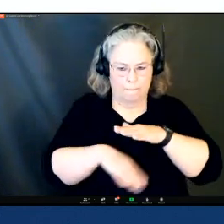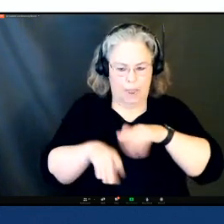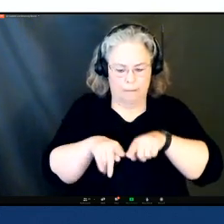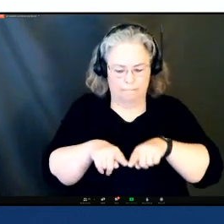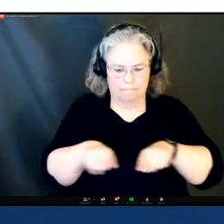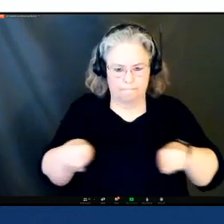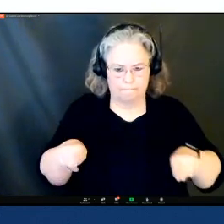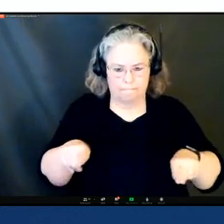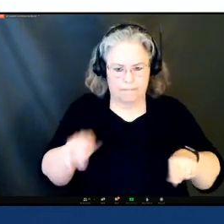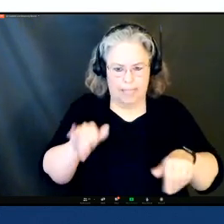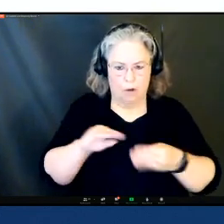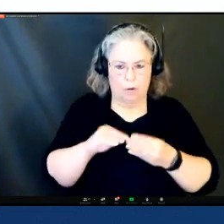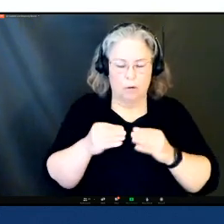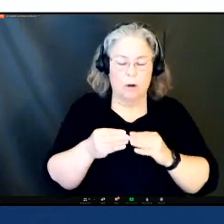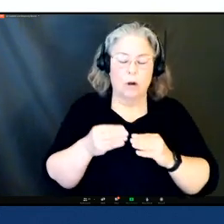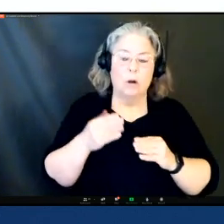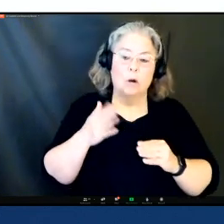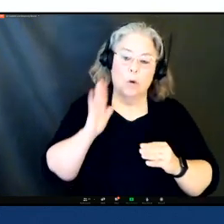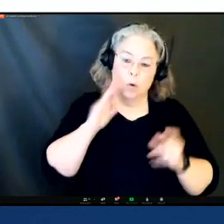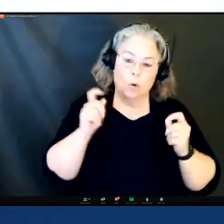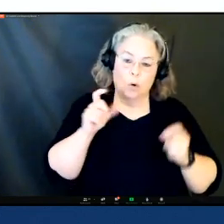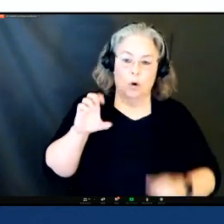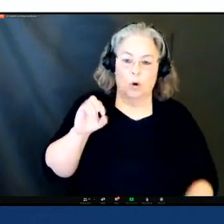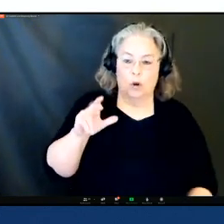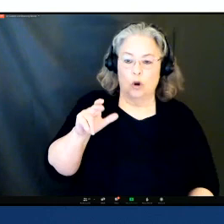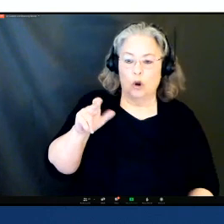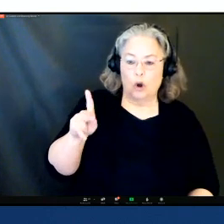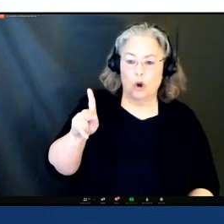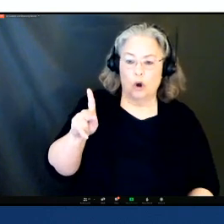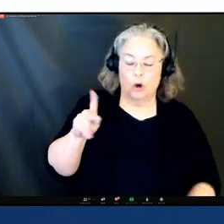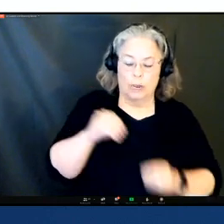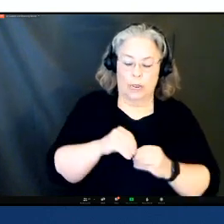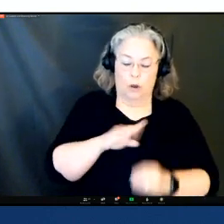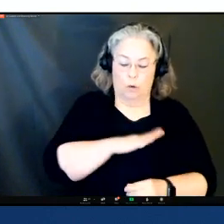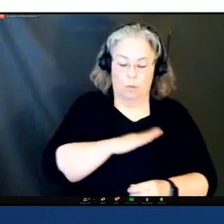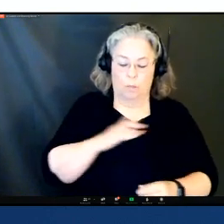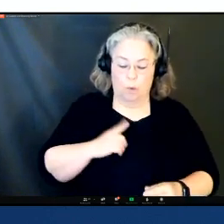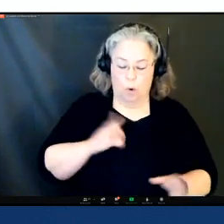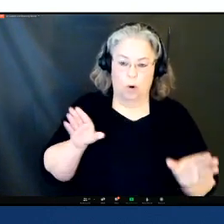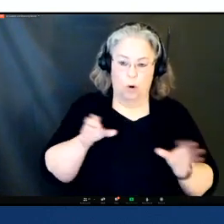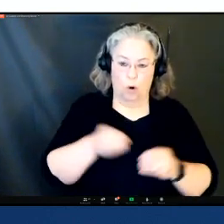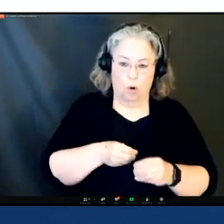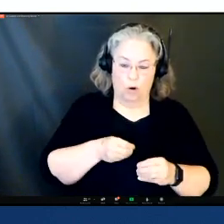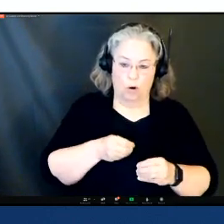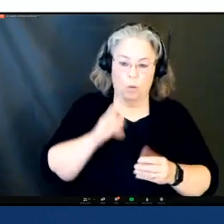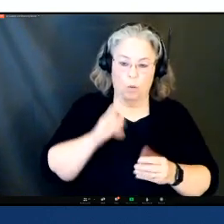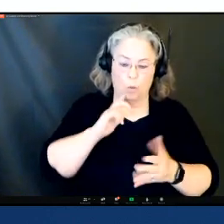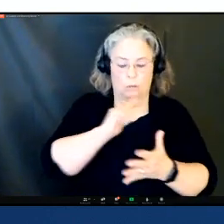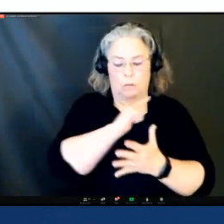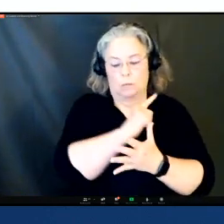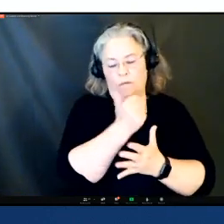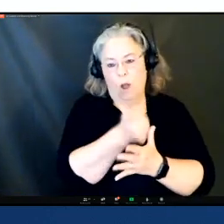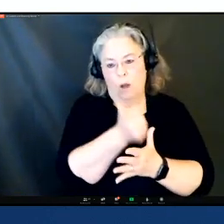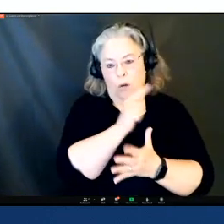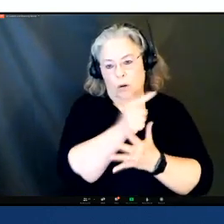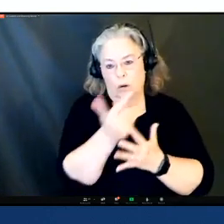Again, calls will be moderated by the clerk of the board's office and taken in the order they are received. We're asking each caller to limit their comments